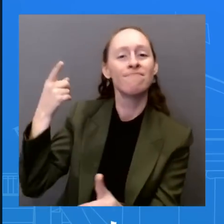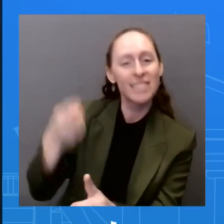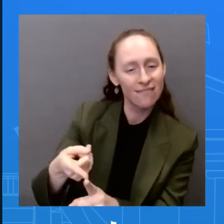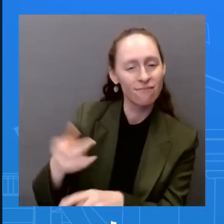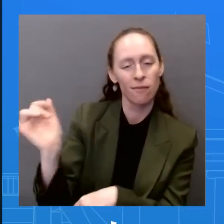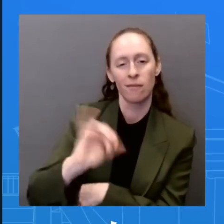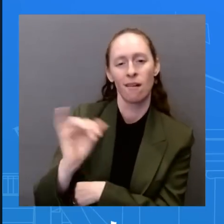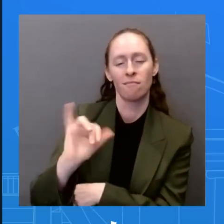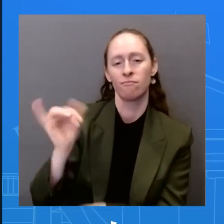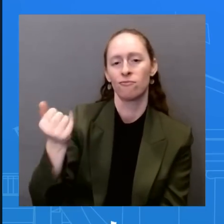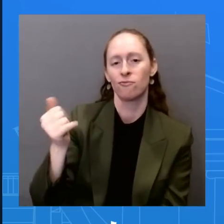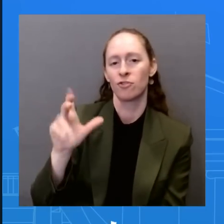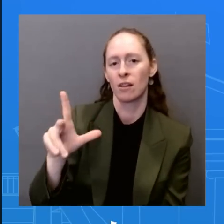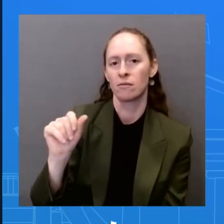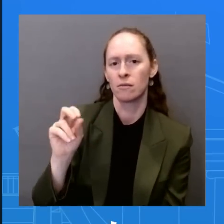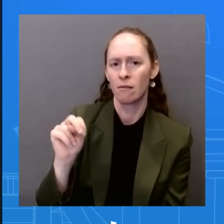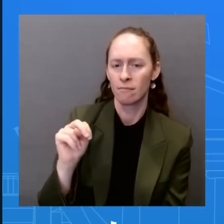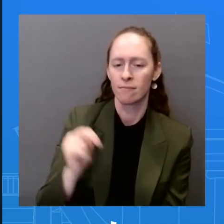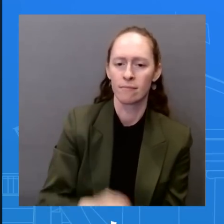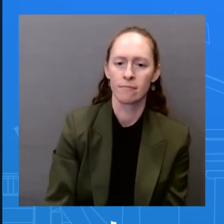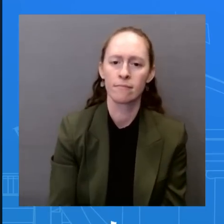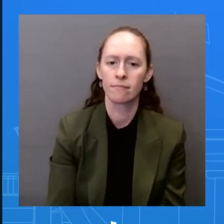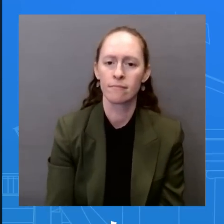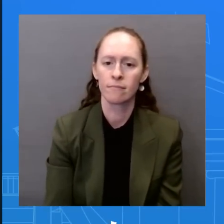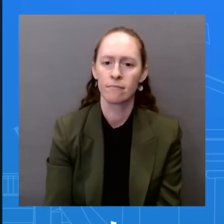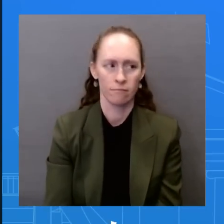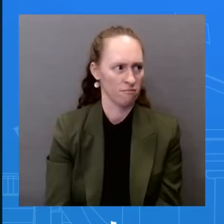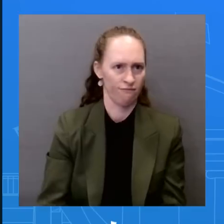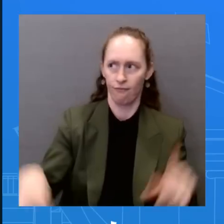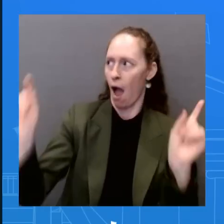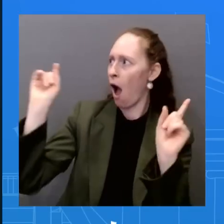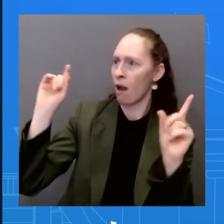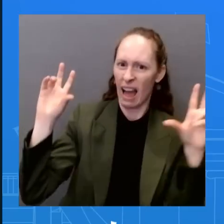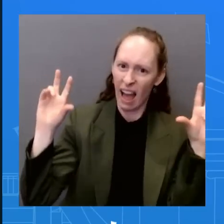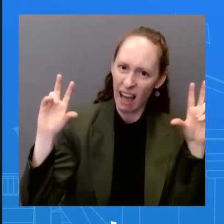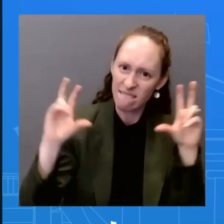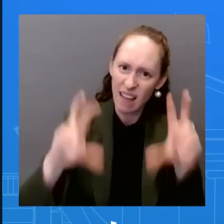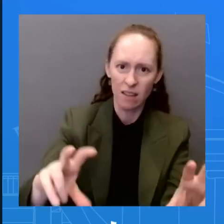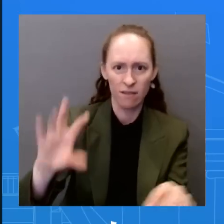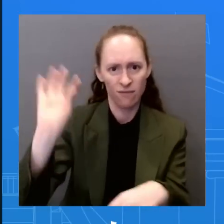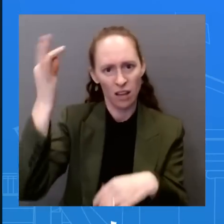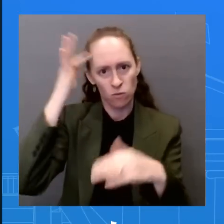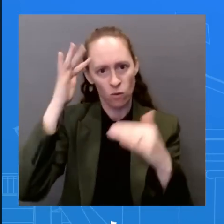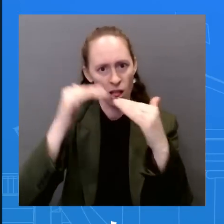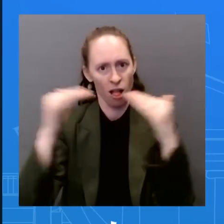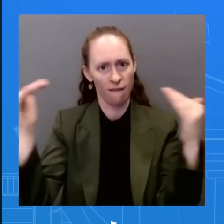at all very often to -- for -- from a federal government, from a White House to be zeroed in